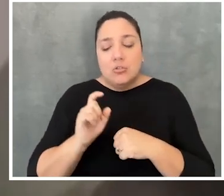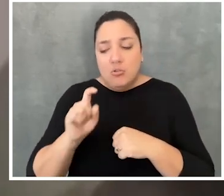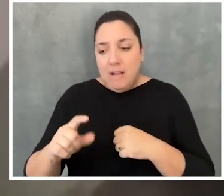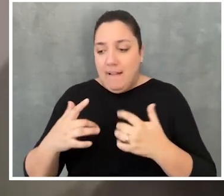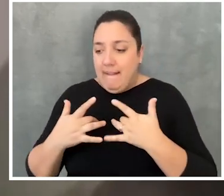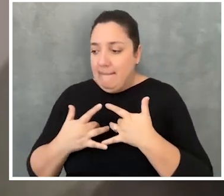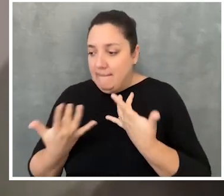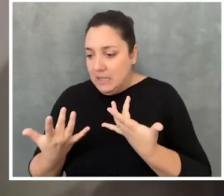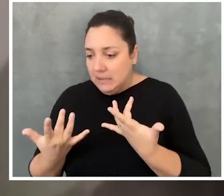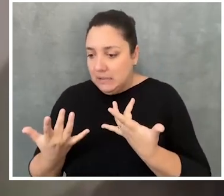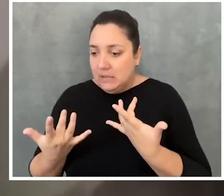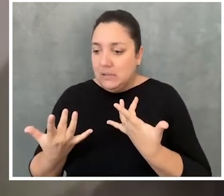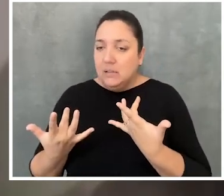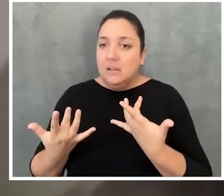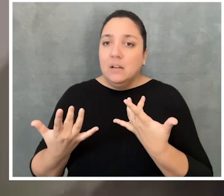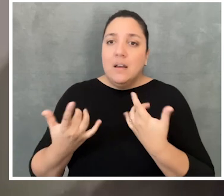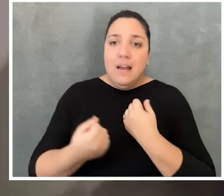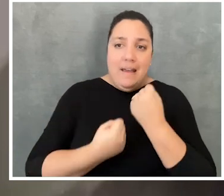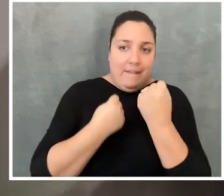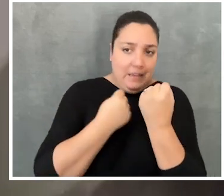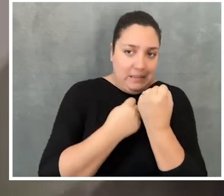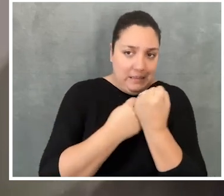your advocacy inclusive of